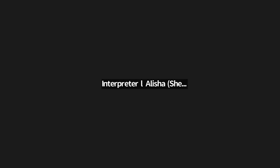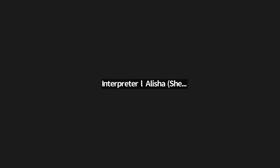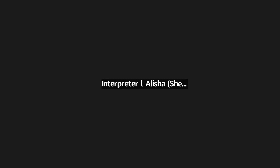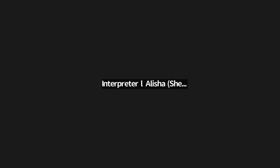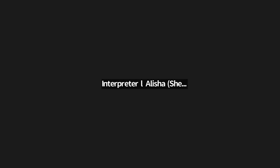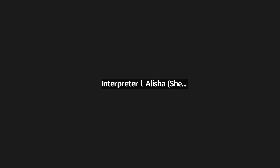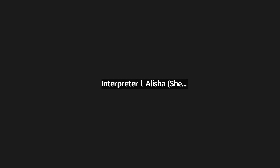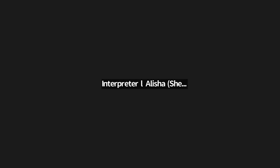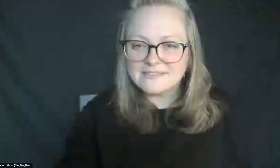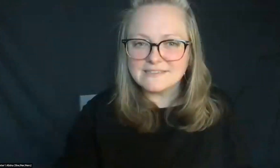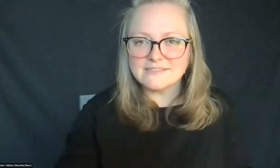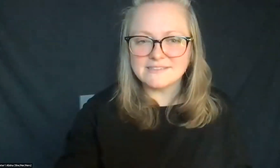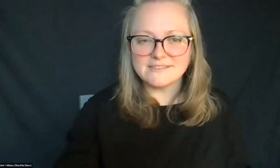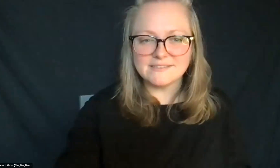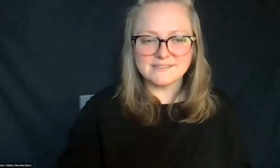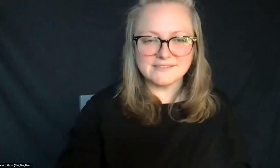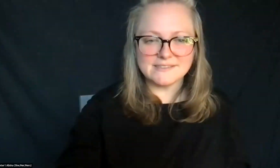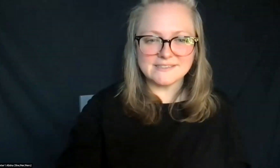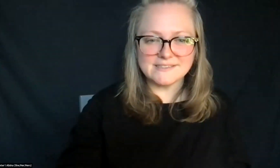KNOW, MELT IT DOWN TO THAT POWDER BE ABLE TO MIX IT IN. HEY, NIKKI, NIKKI IS HERE.